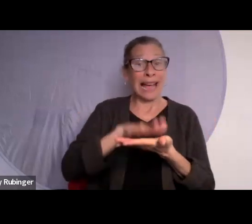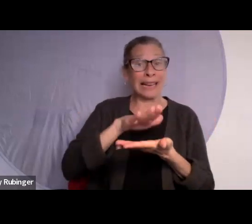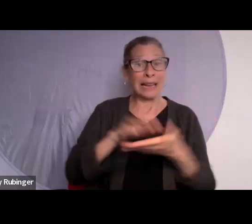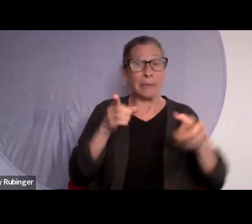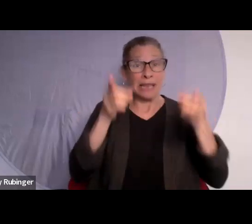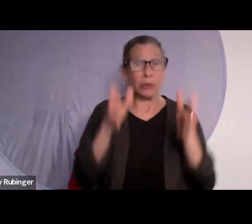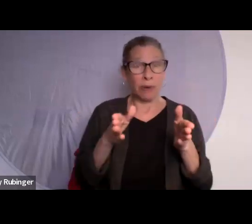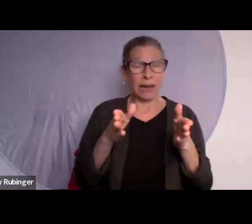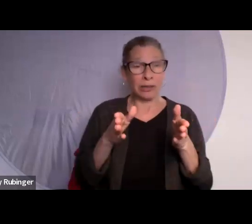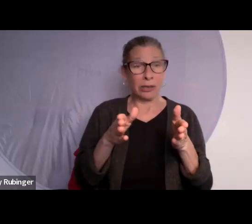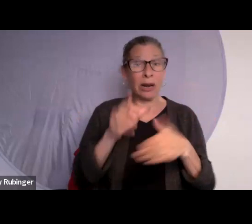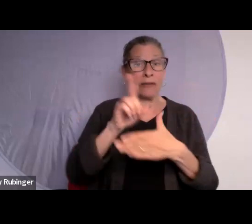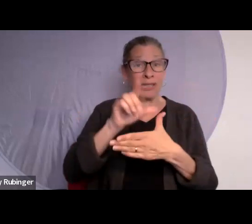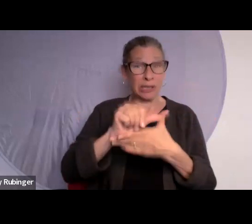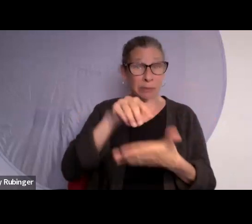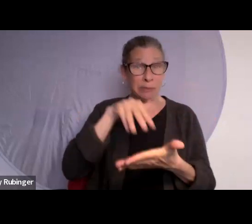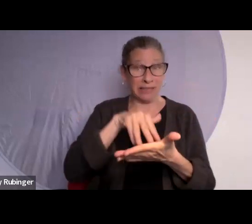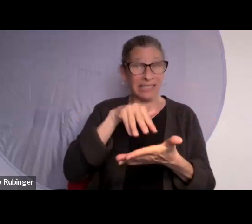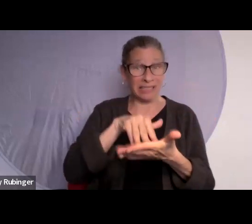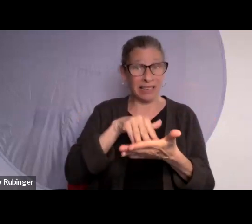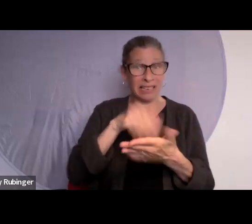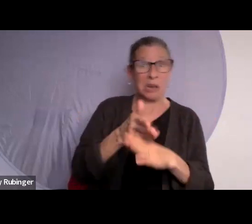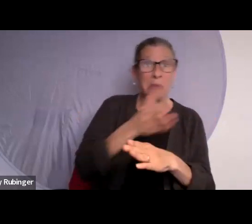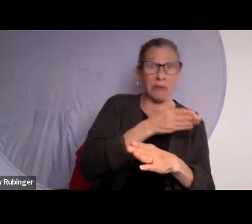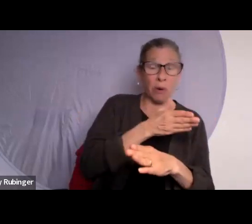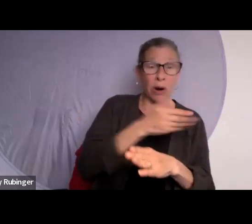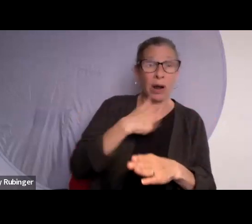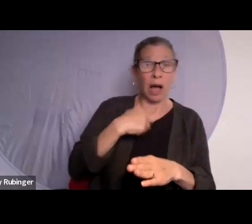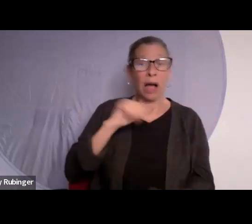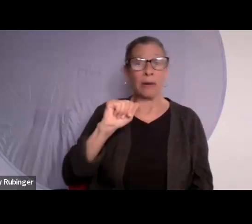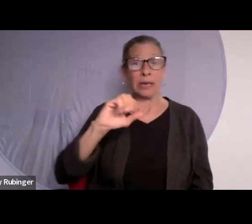Disability Studies, I was an adjunct professor here for many